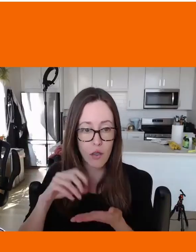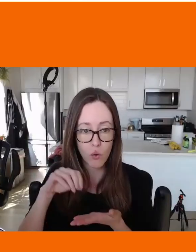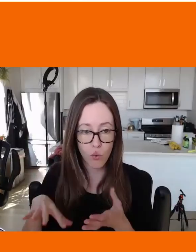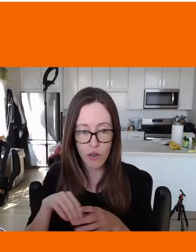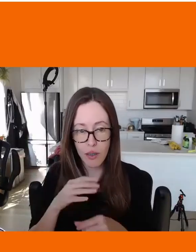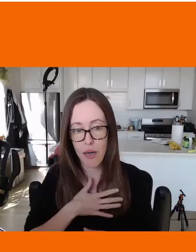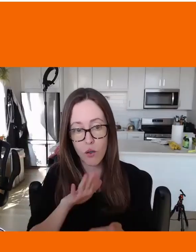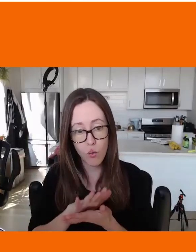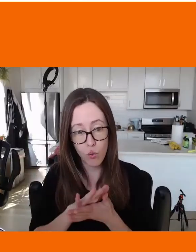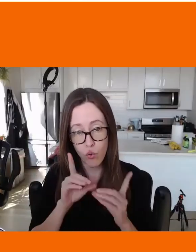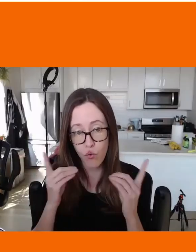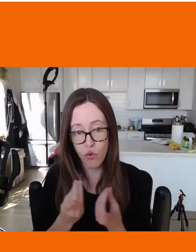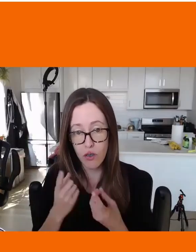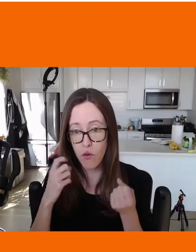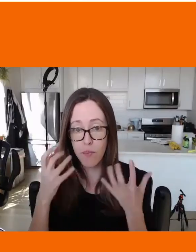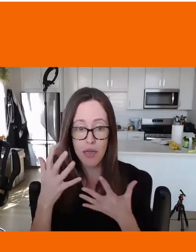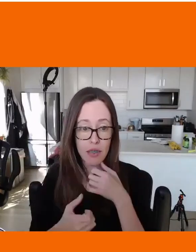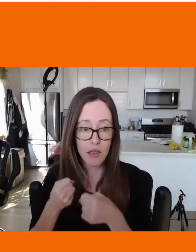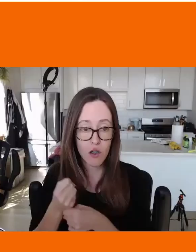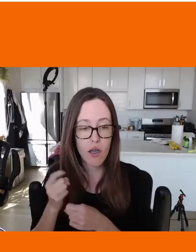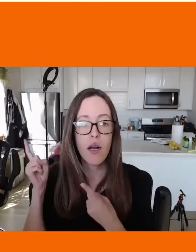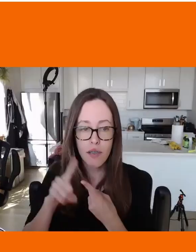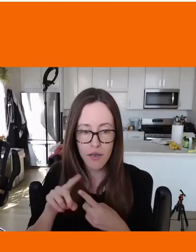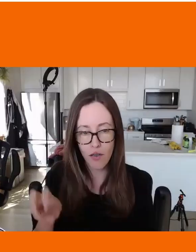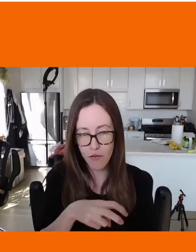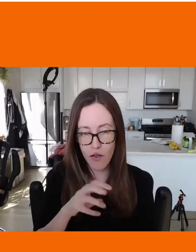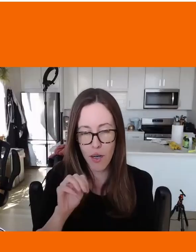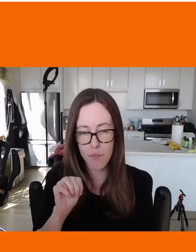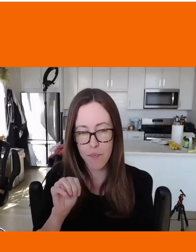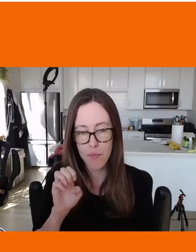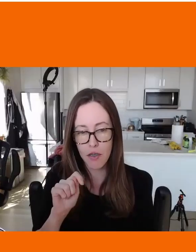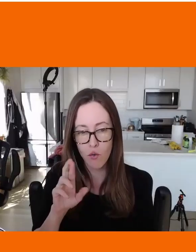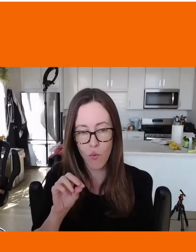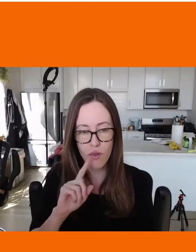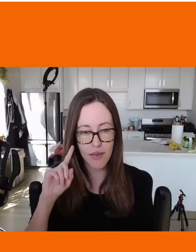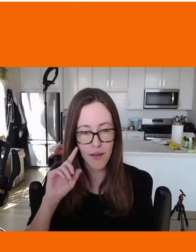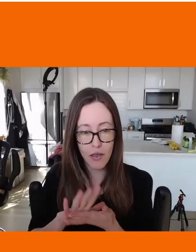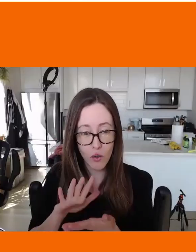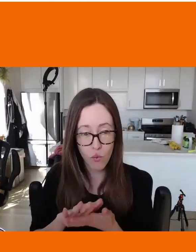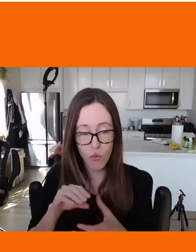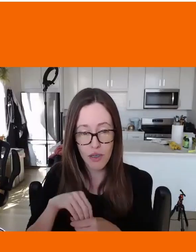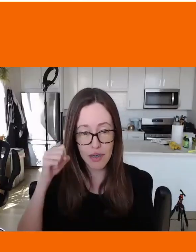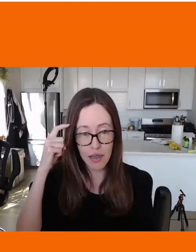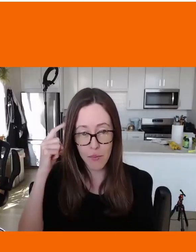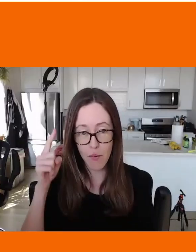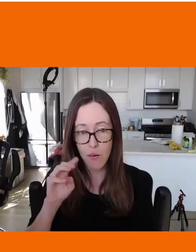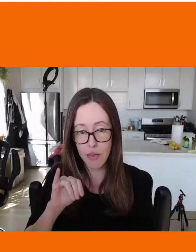And usually, I was the only deaf student in my school district for many years until I transferred to Metro School for the Deaf, which is